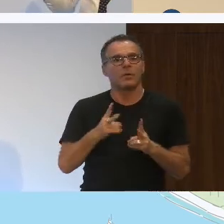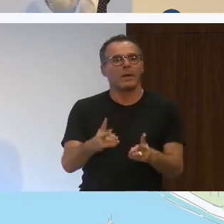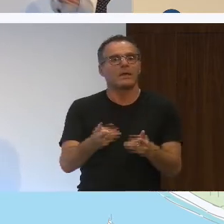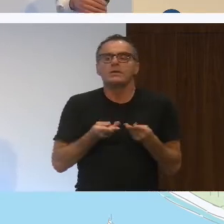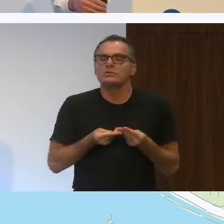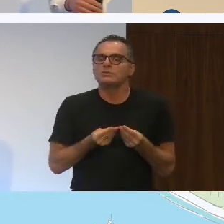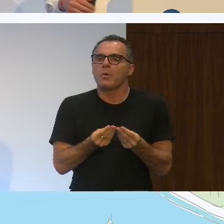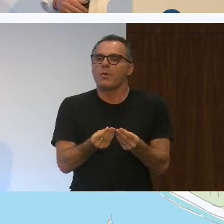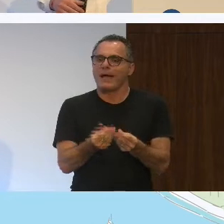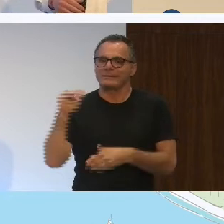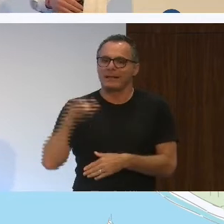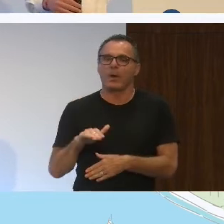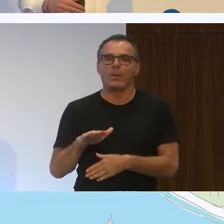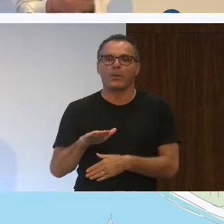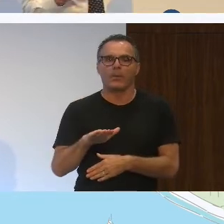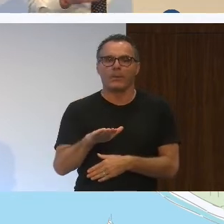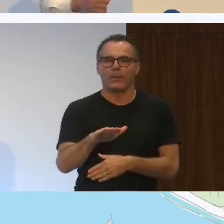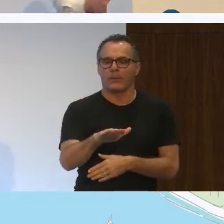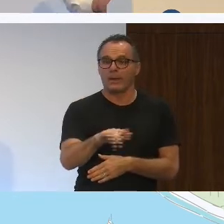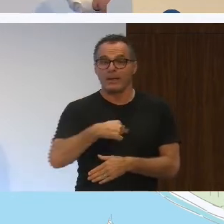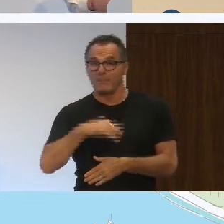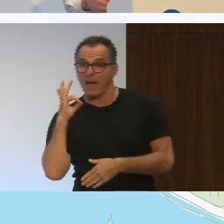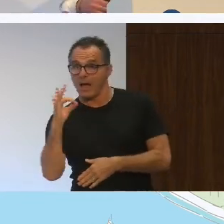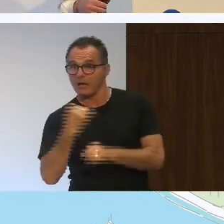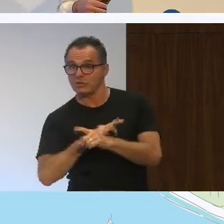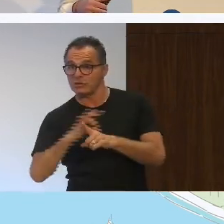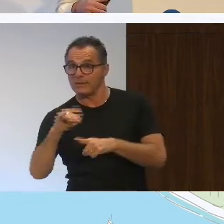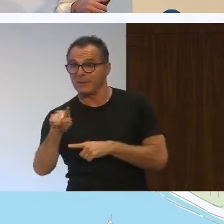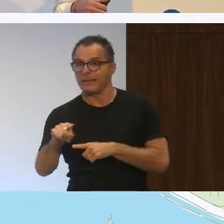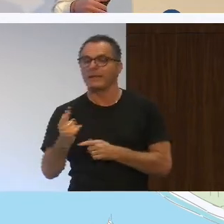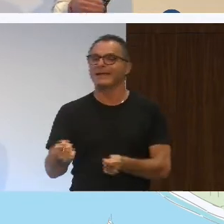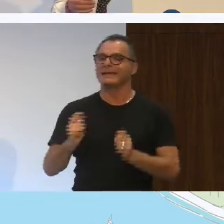And I usually tell people we're asked to prescribe a 100 microgram patch